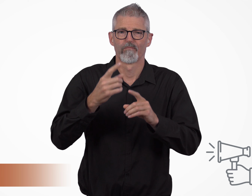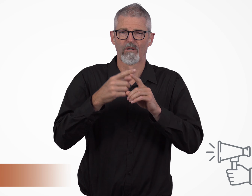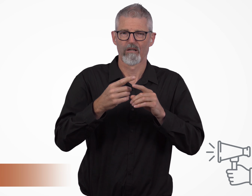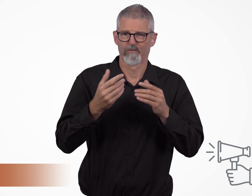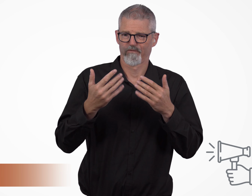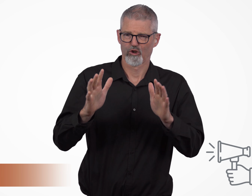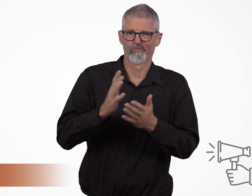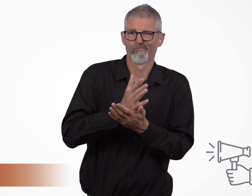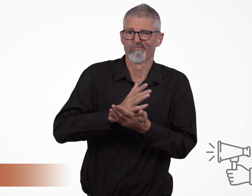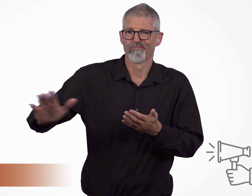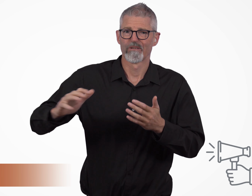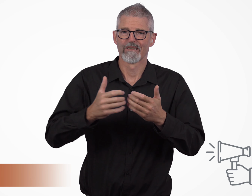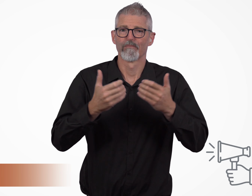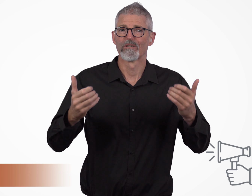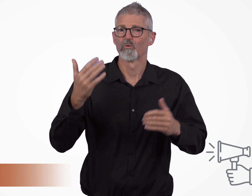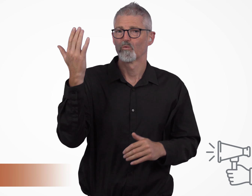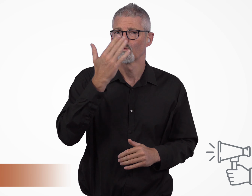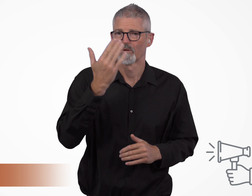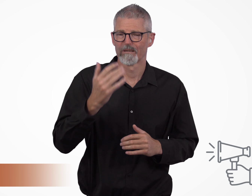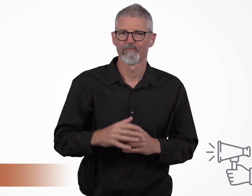and phasing out segregated education